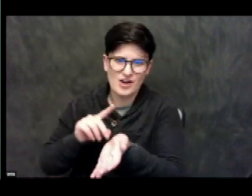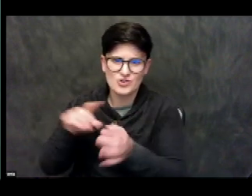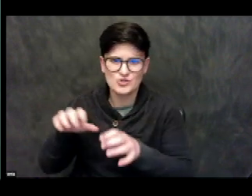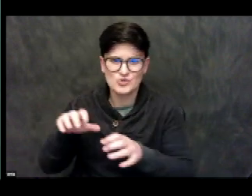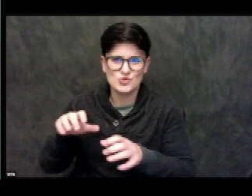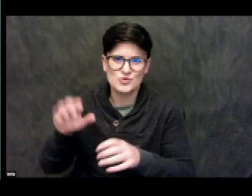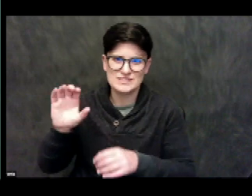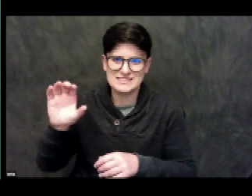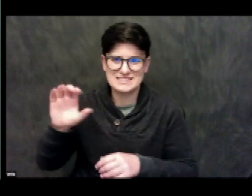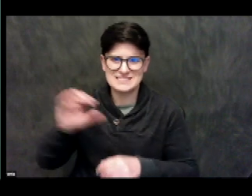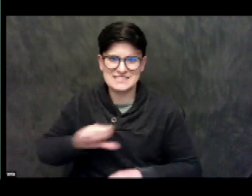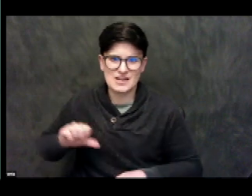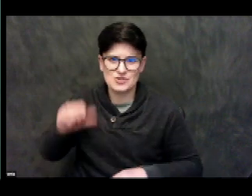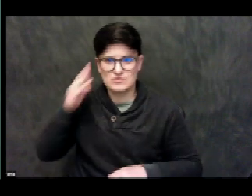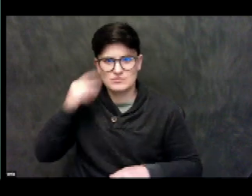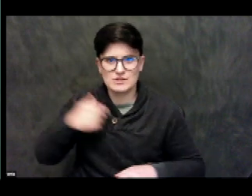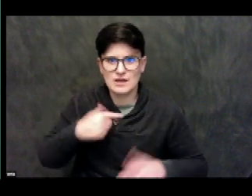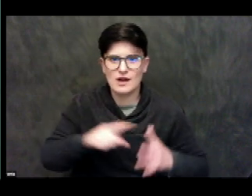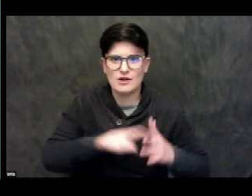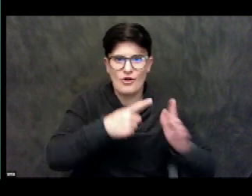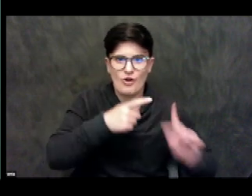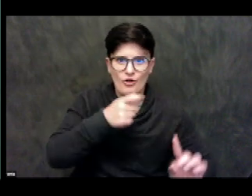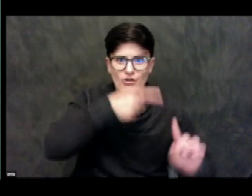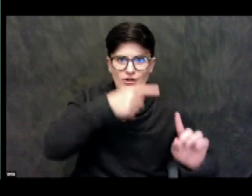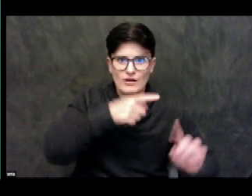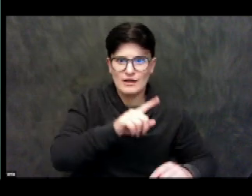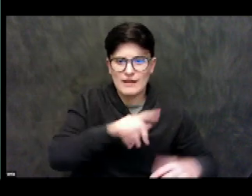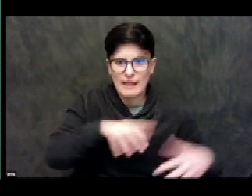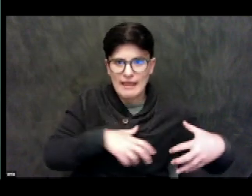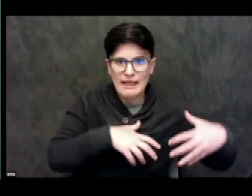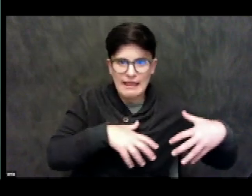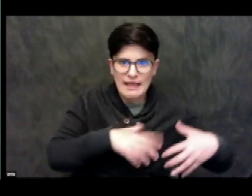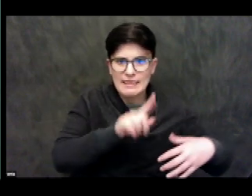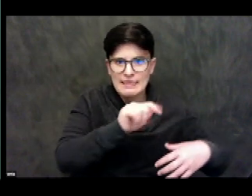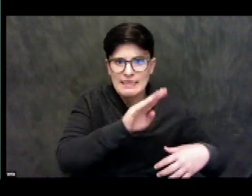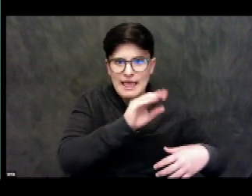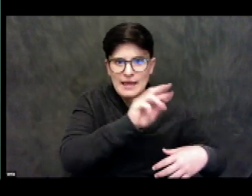The on call Dr. did the surgery. She said the baby would not have fit.